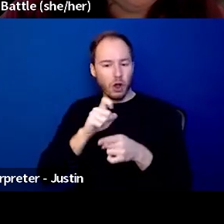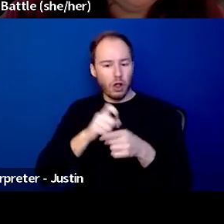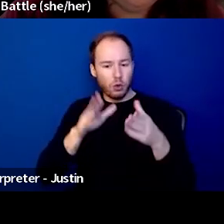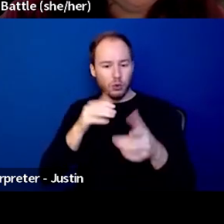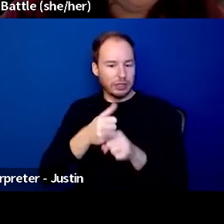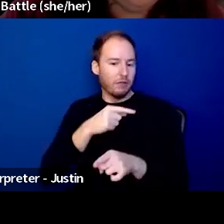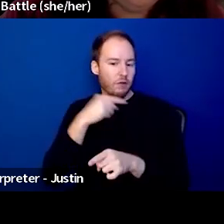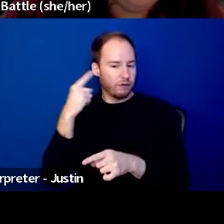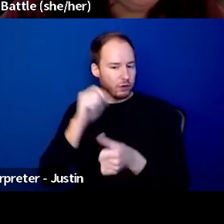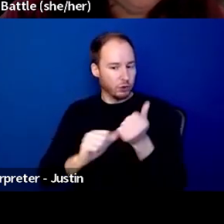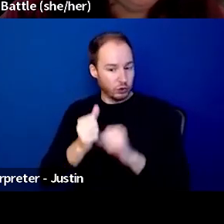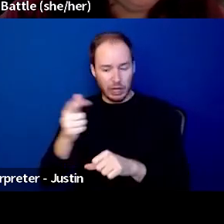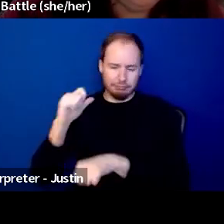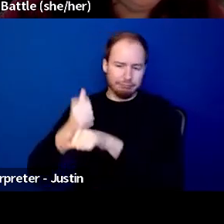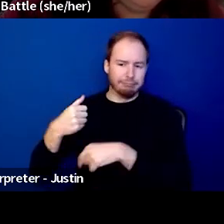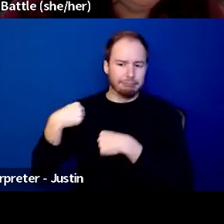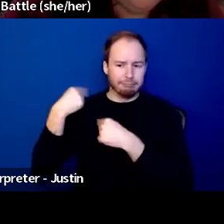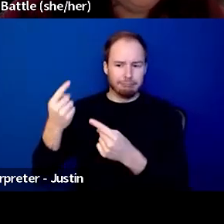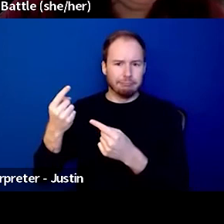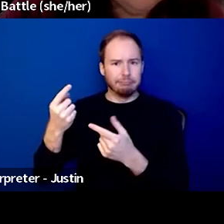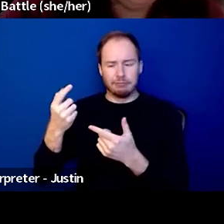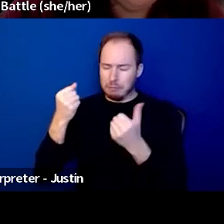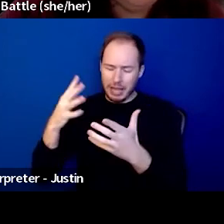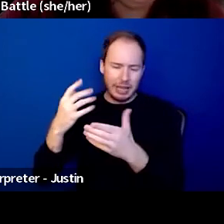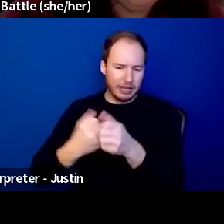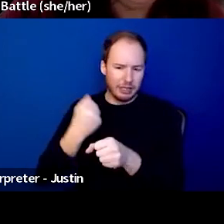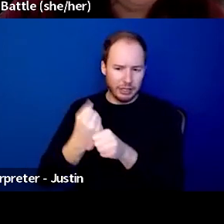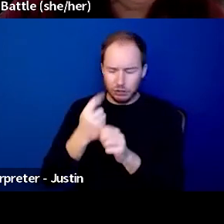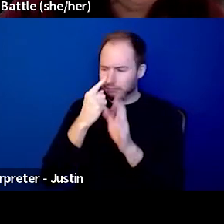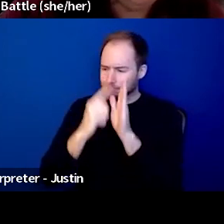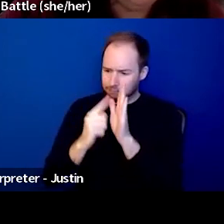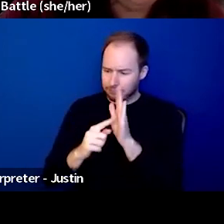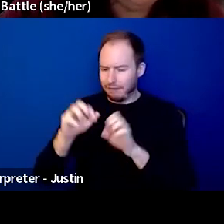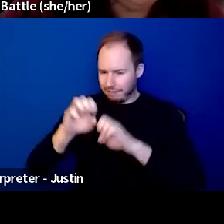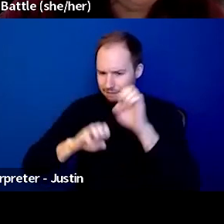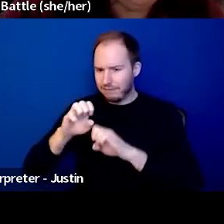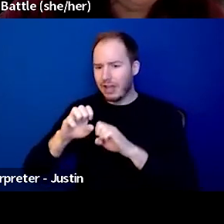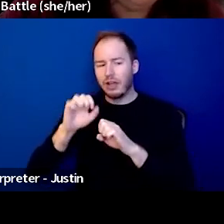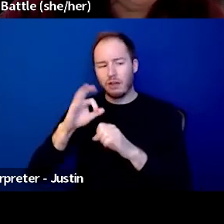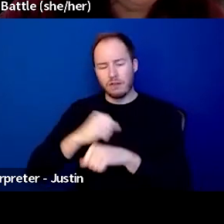And they've been established after years of evaluations of crisis hotlines,